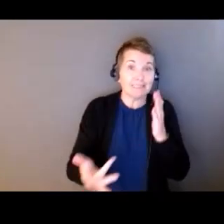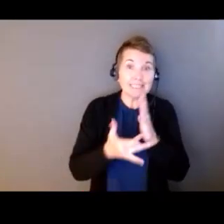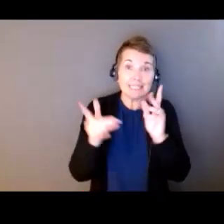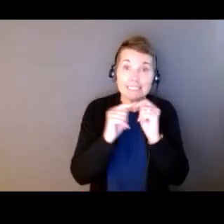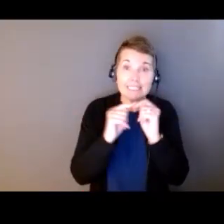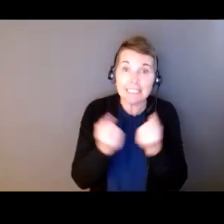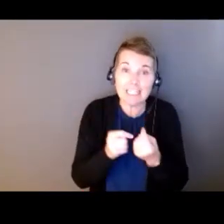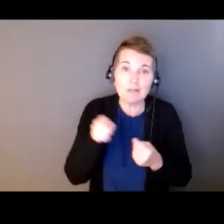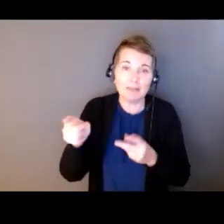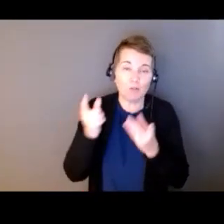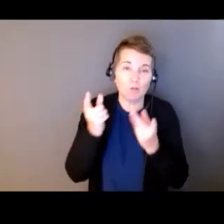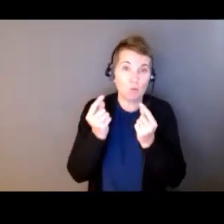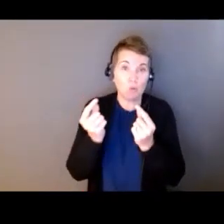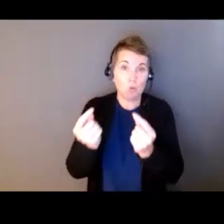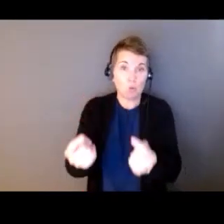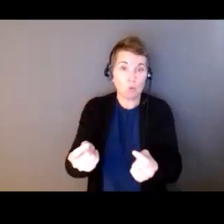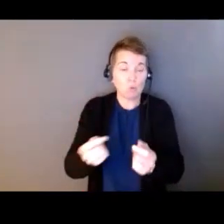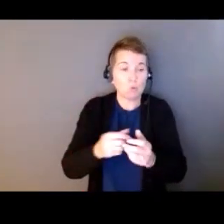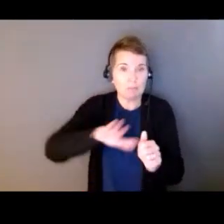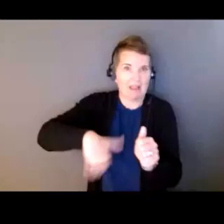Travel expenses, which is often a big one.